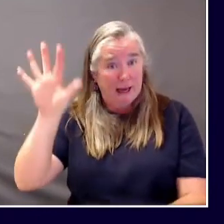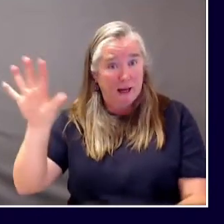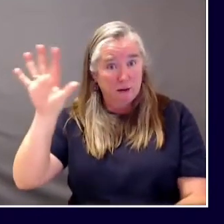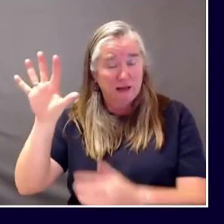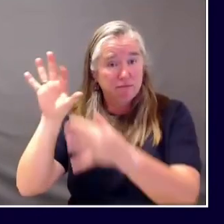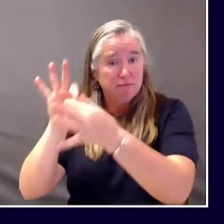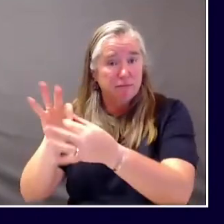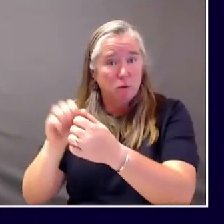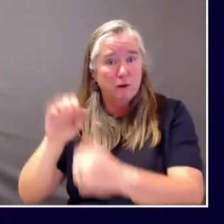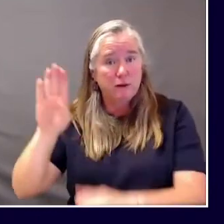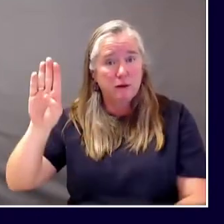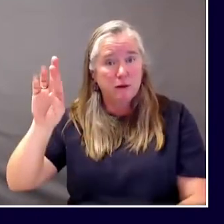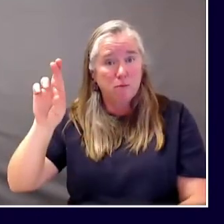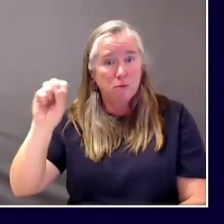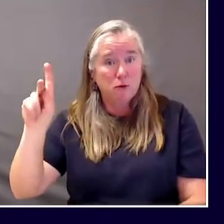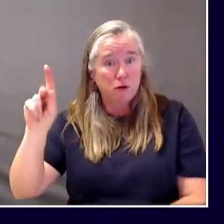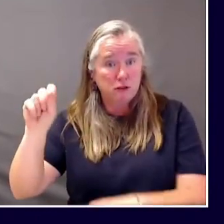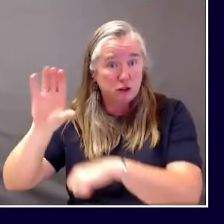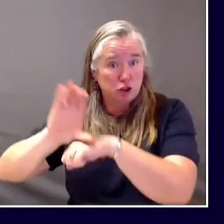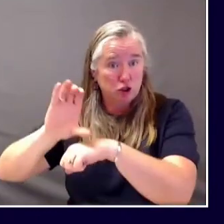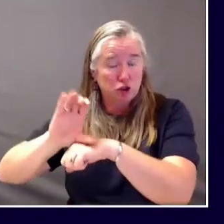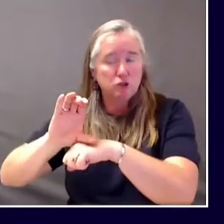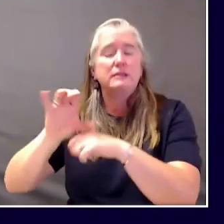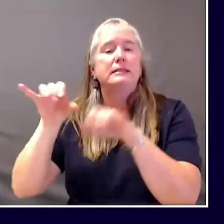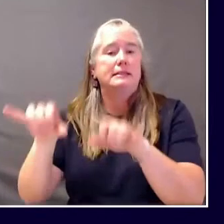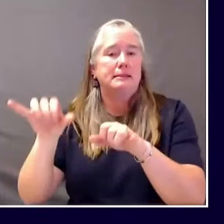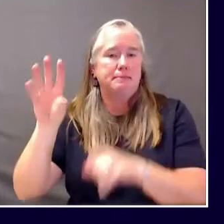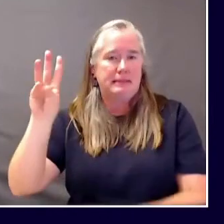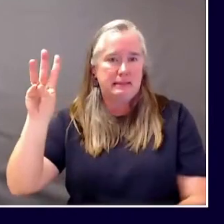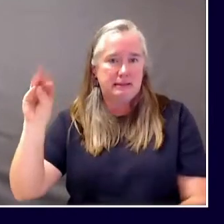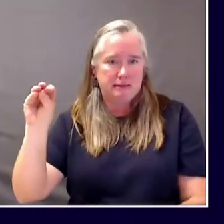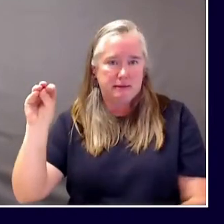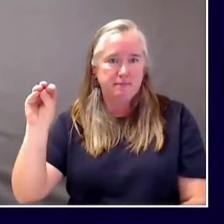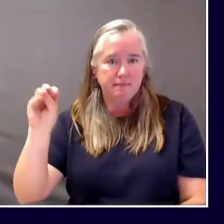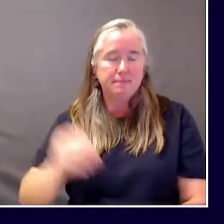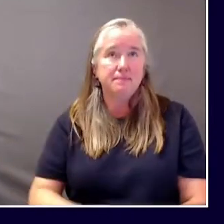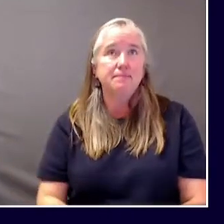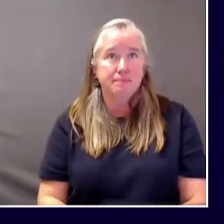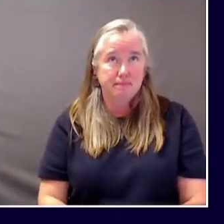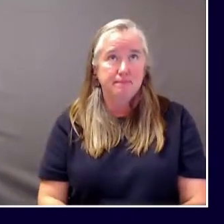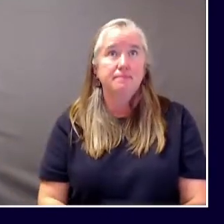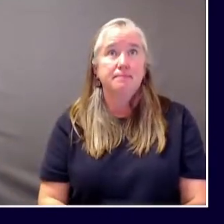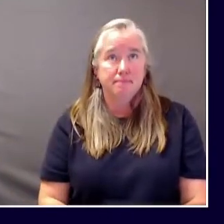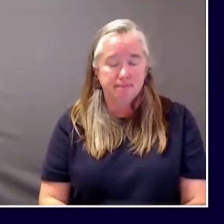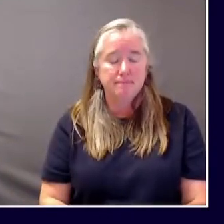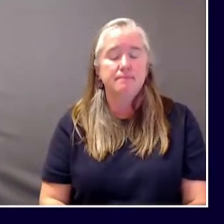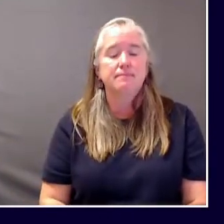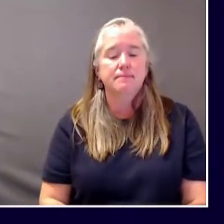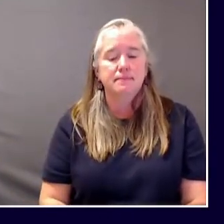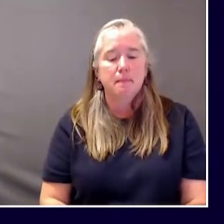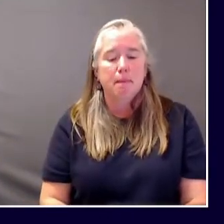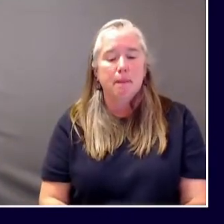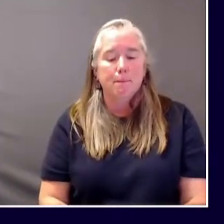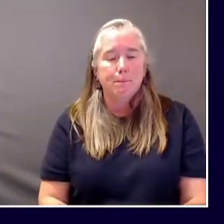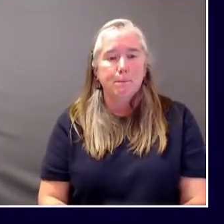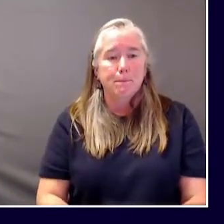church there remain a total of sixty cases